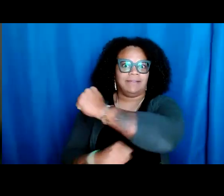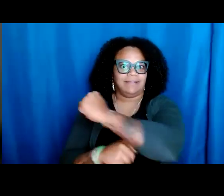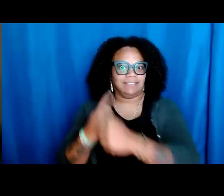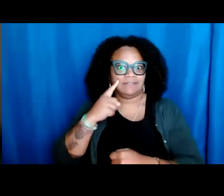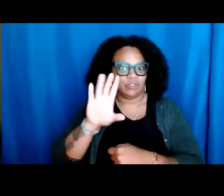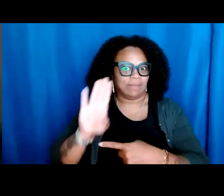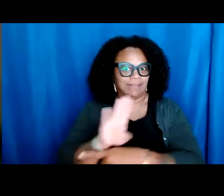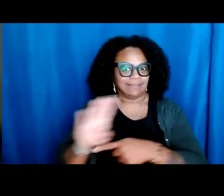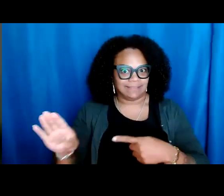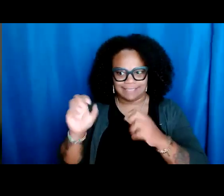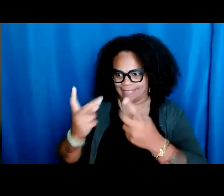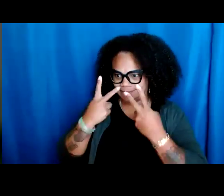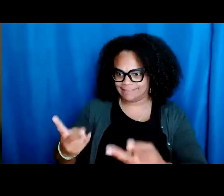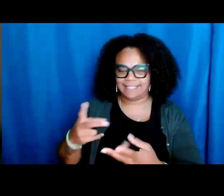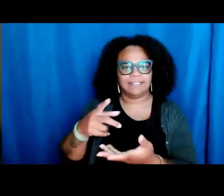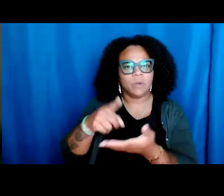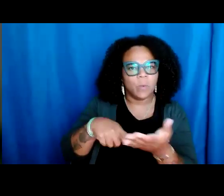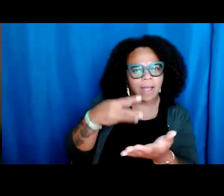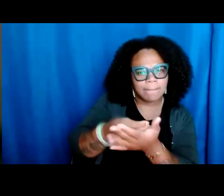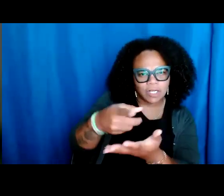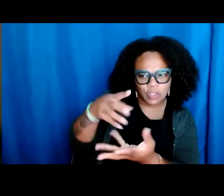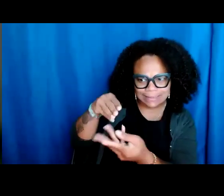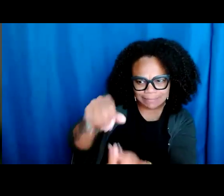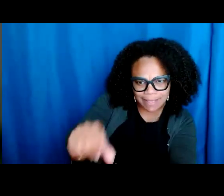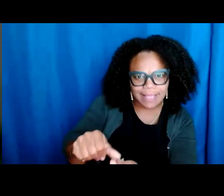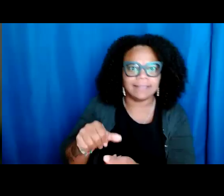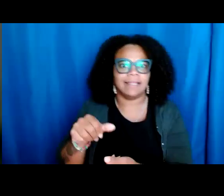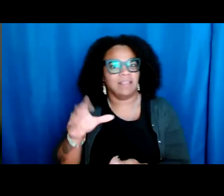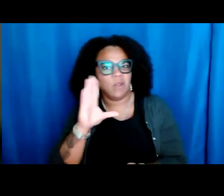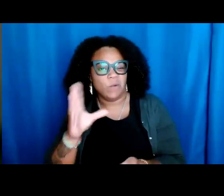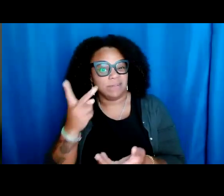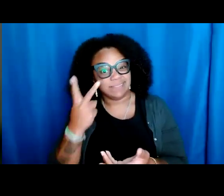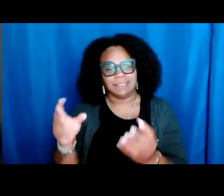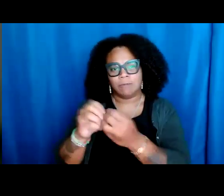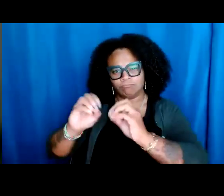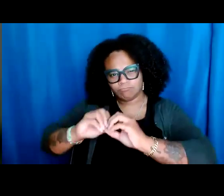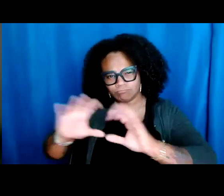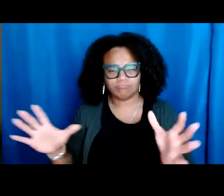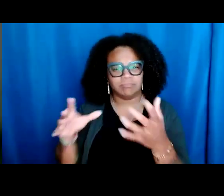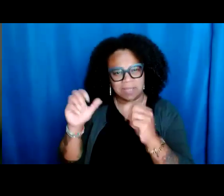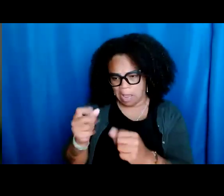expenses. It will build your credibility, and if you are an LLC, it will previous your legal